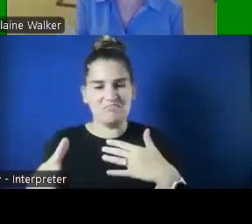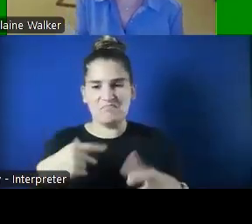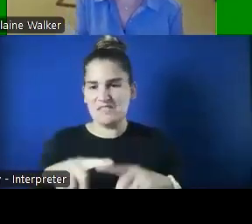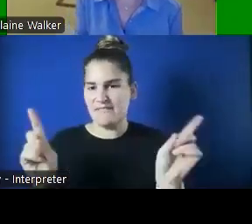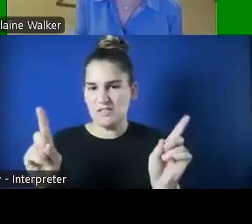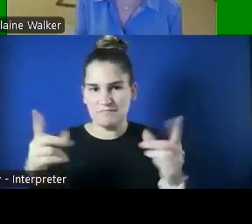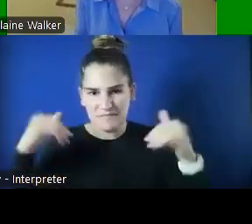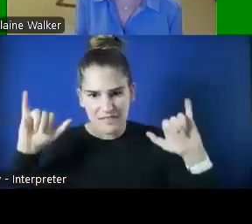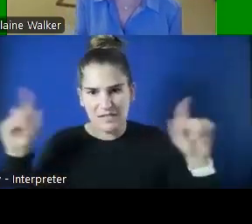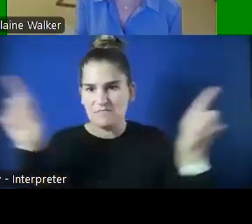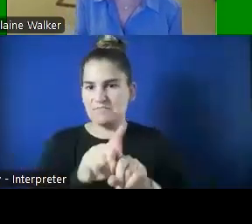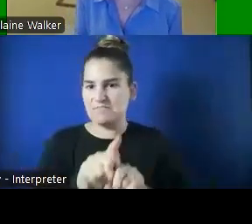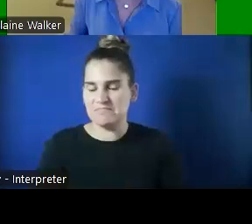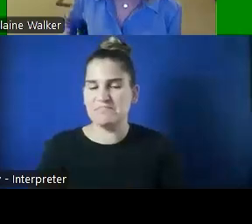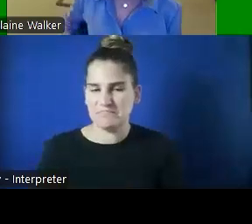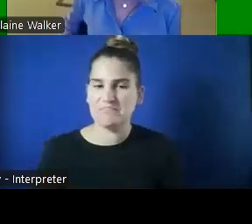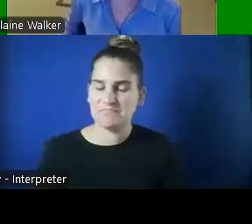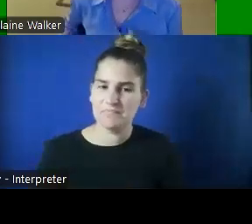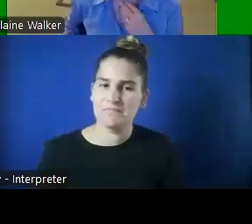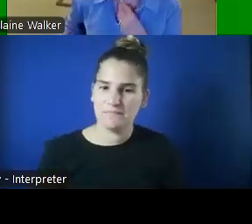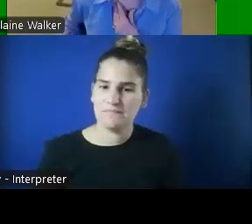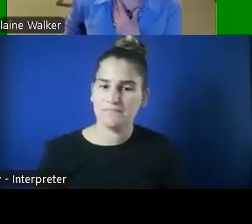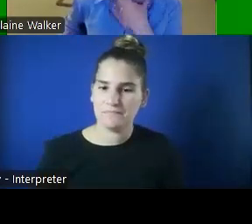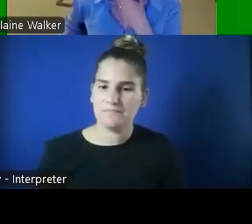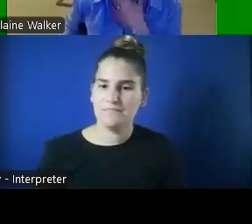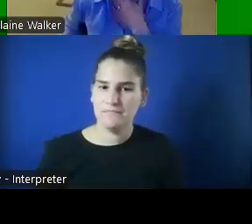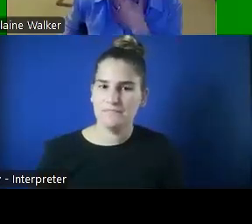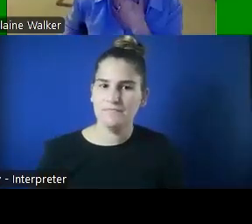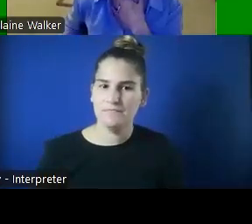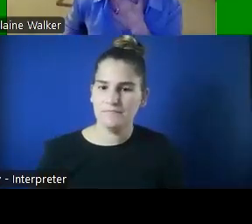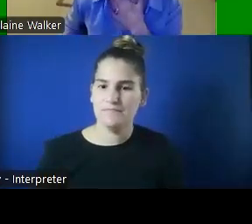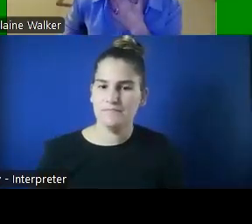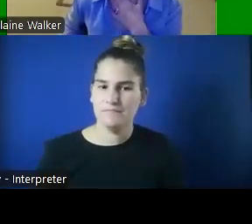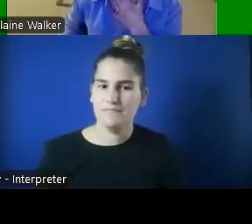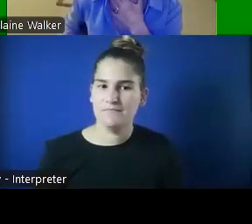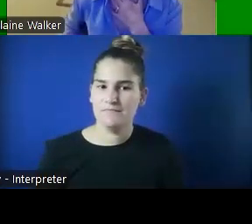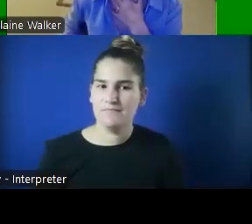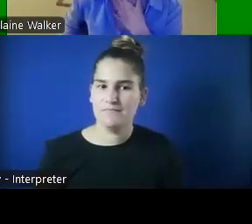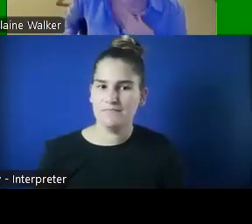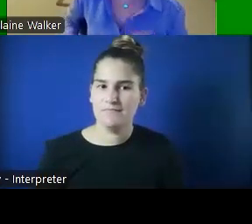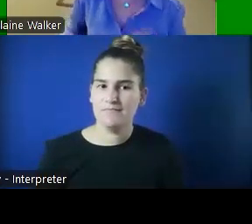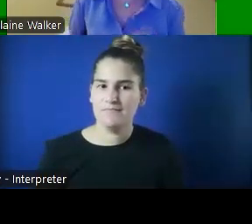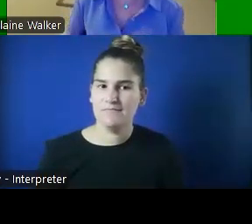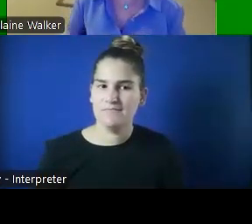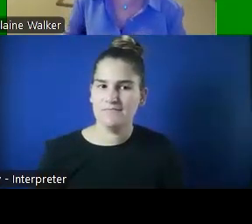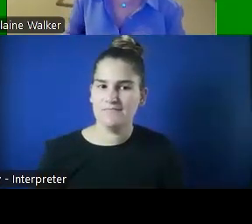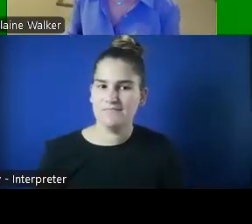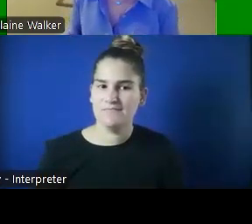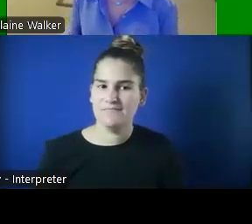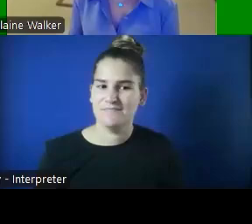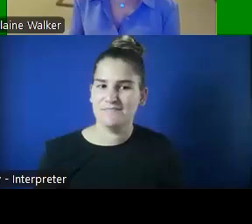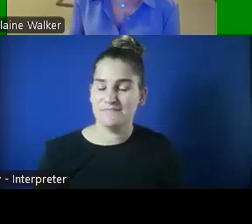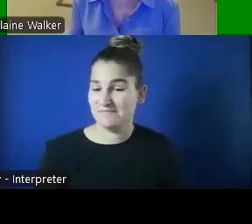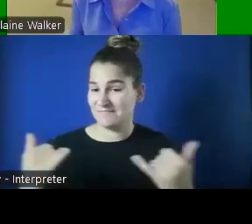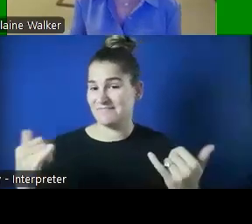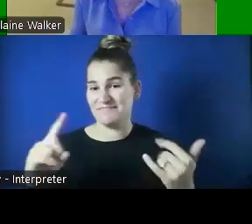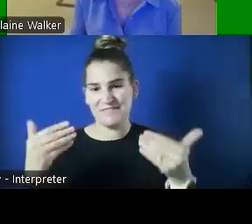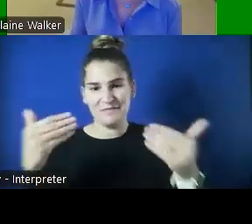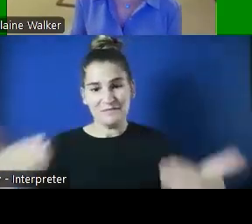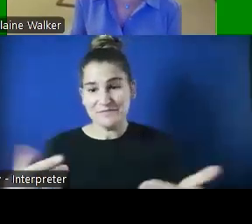compared to our clinical high-risk subjects so I am going to just move forward and say thank you to